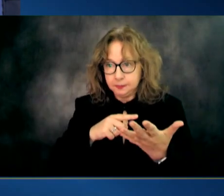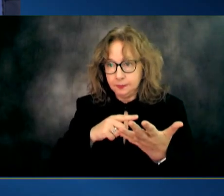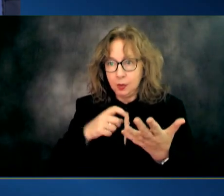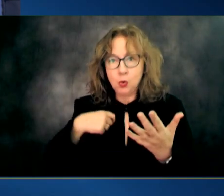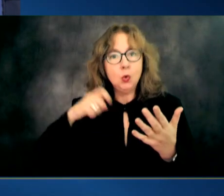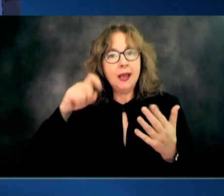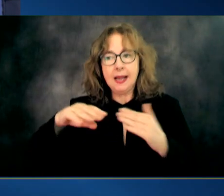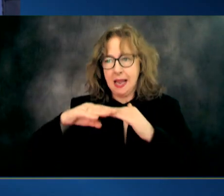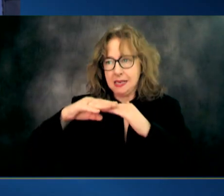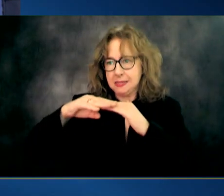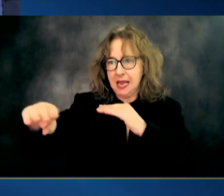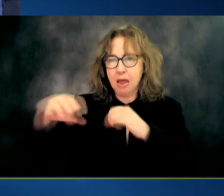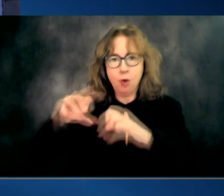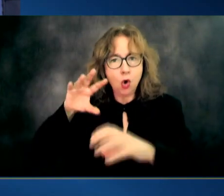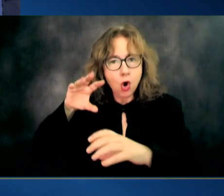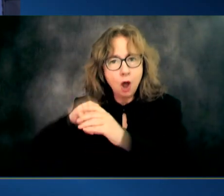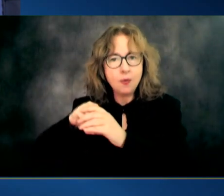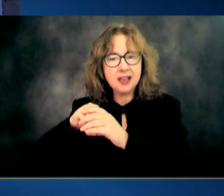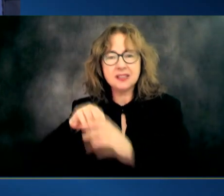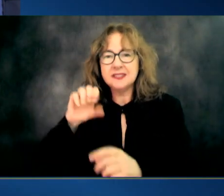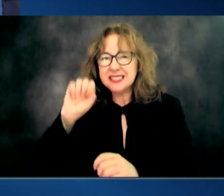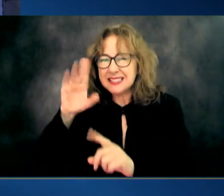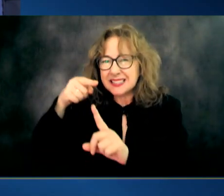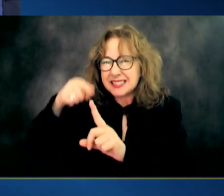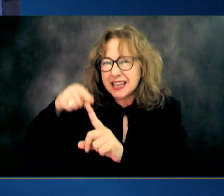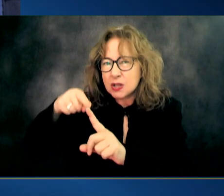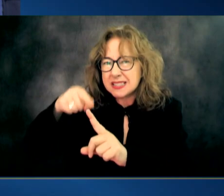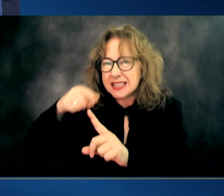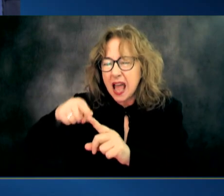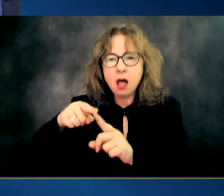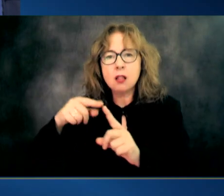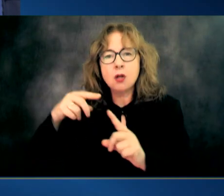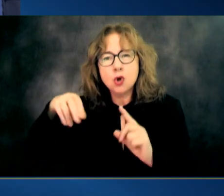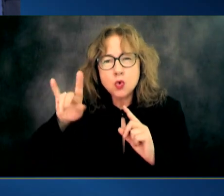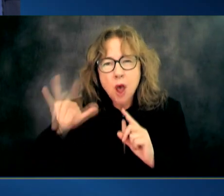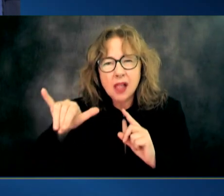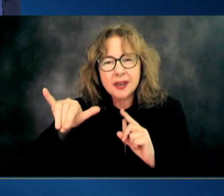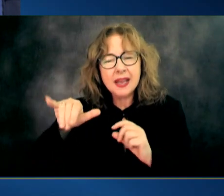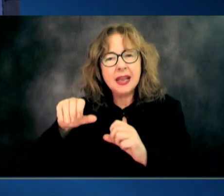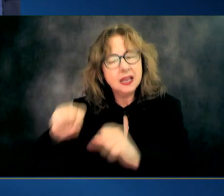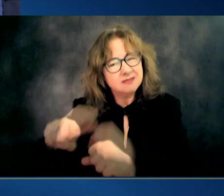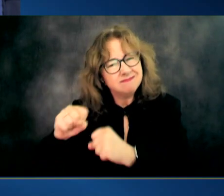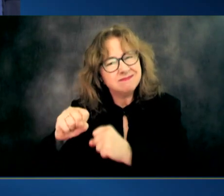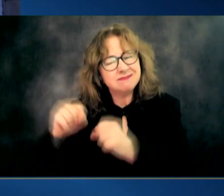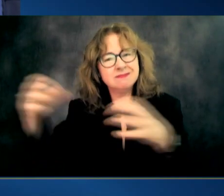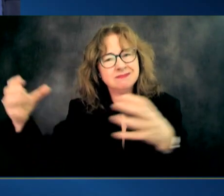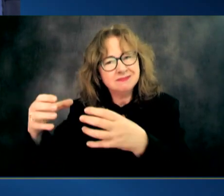sickle cell, high quality -- how many more adjectives can we add -- disease plan and team.